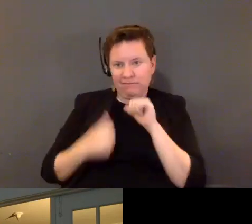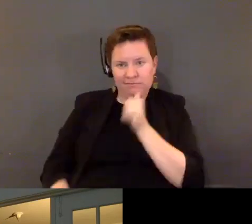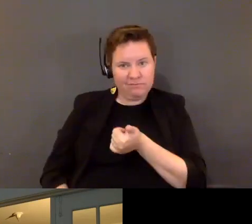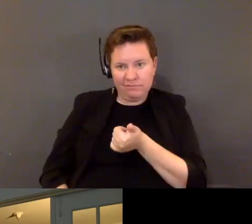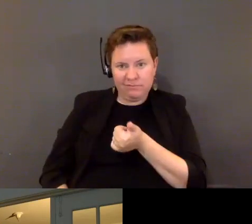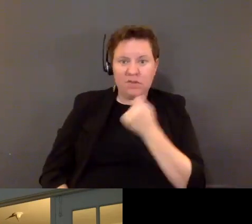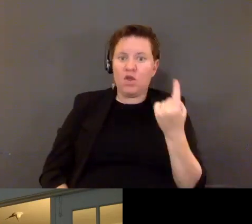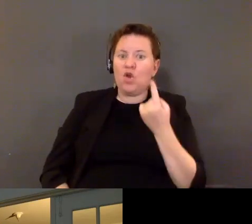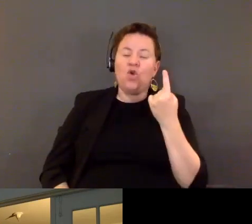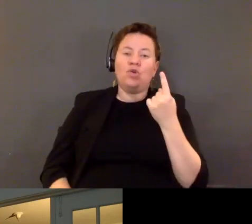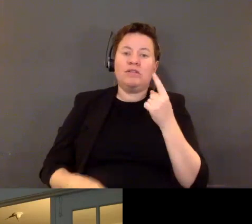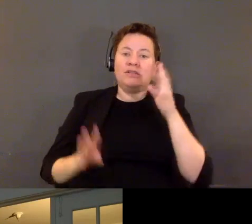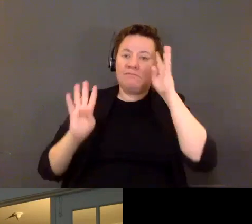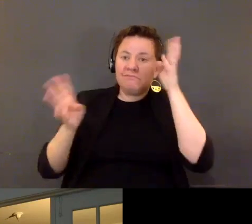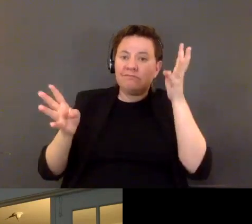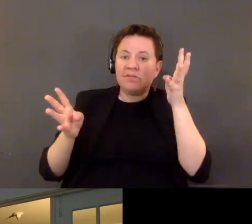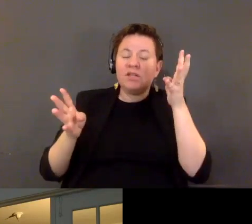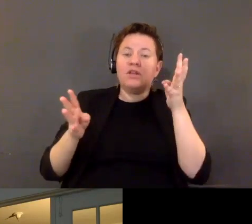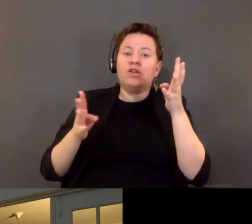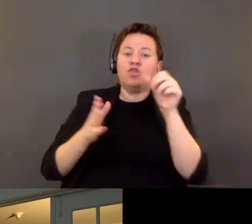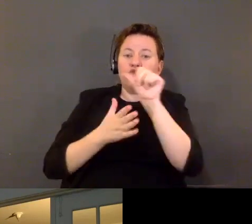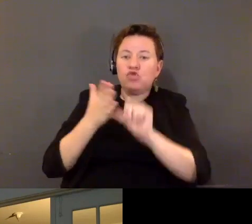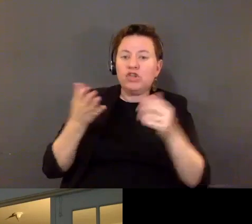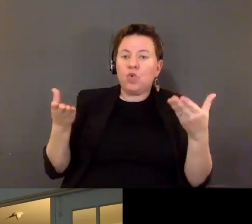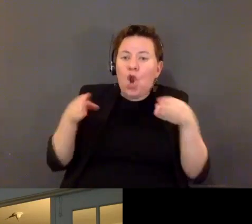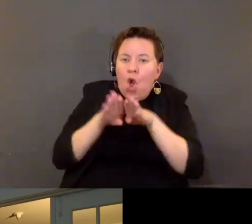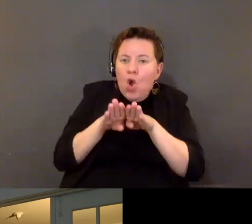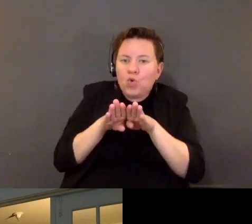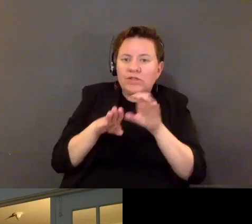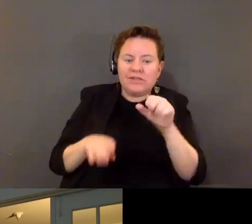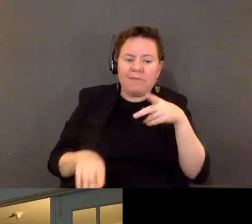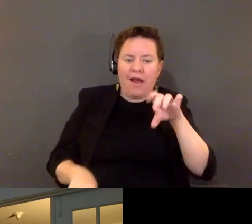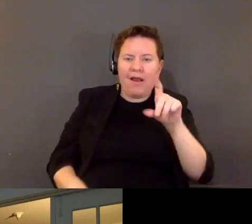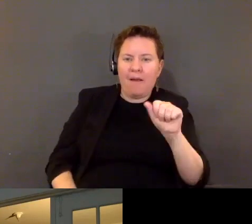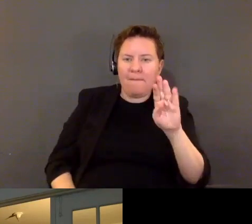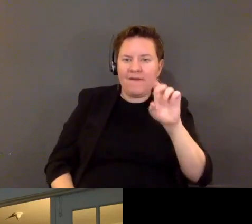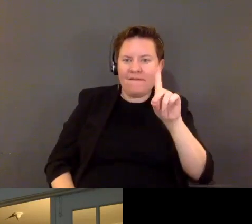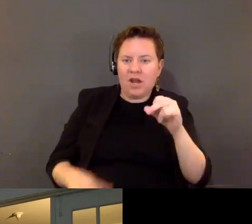the surgery to close the spina bifida lesion within a few years before i was born before that